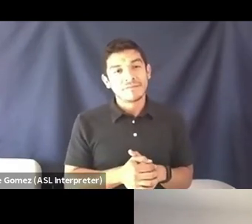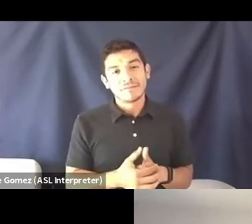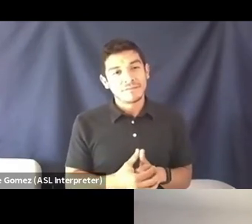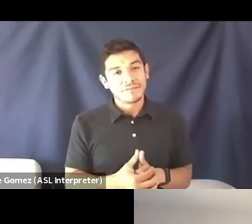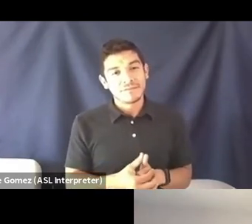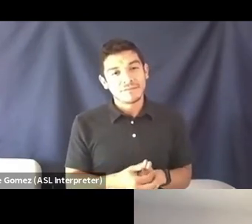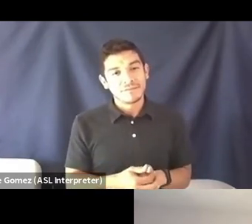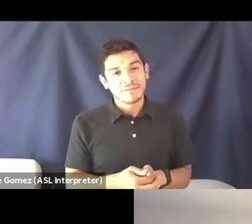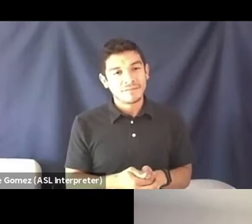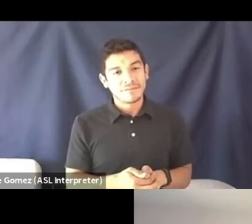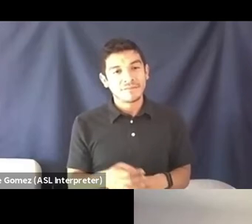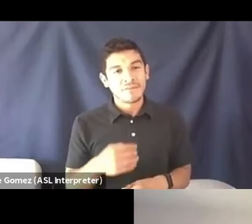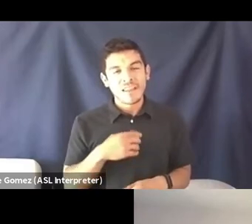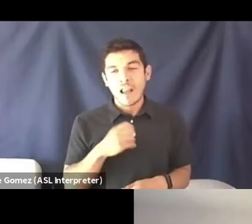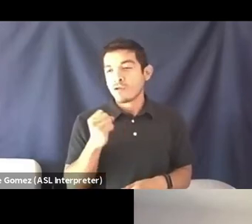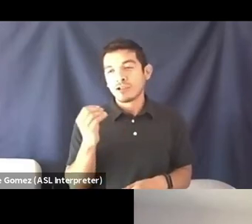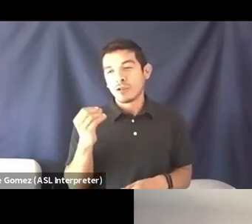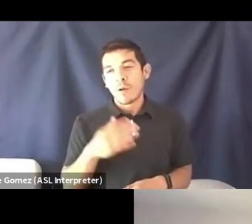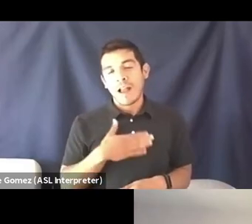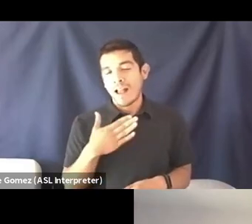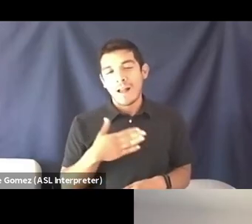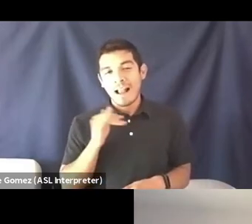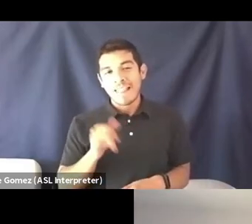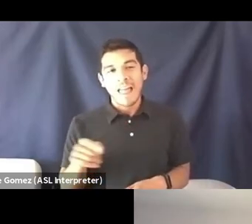I was so happy that we could make a film